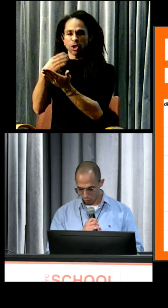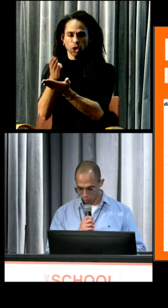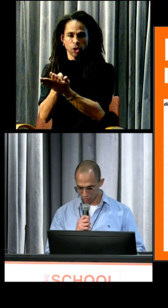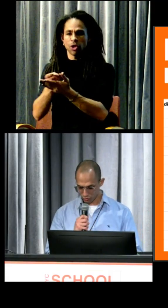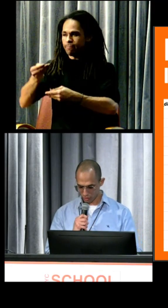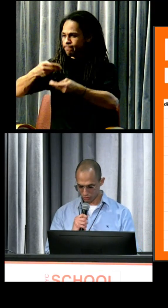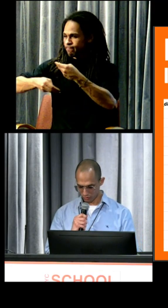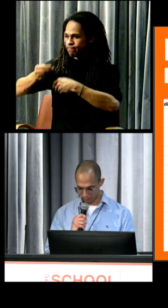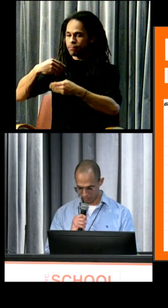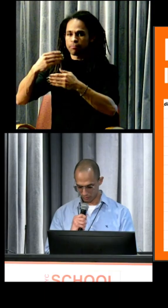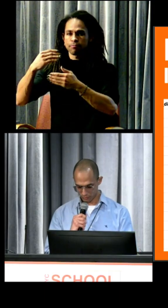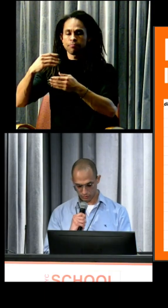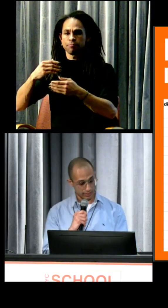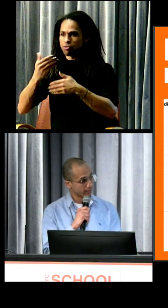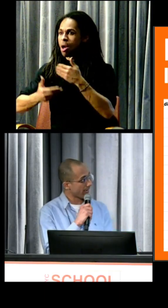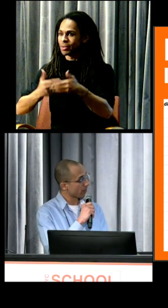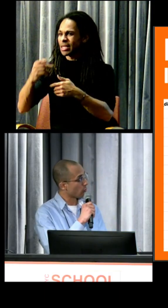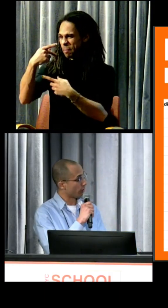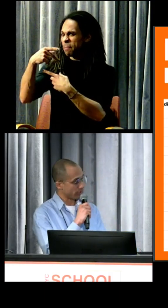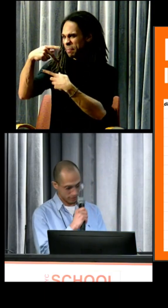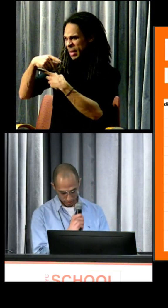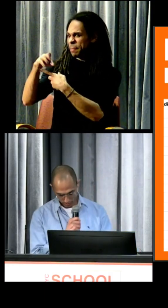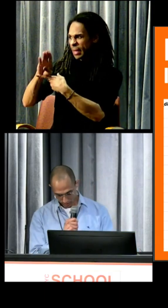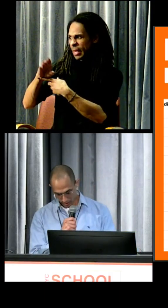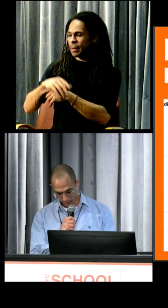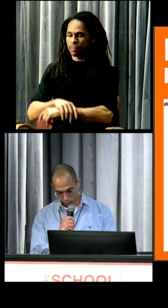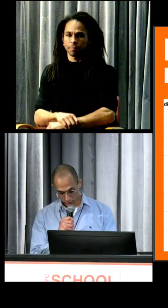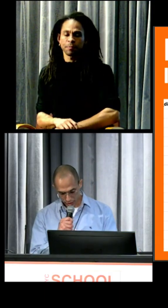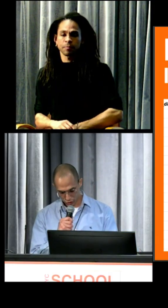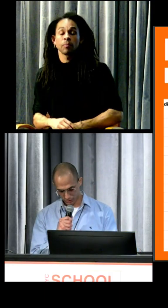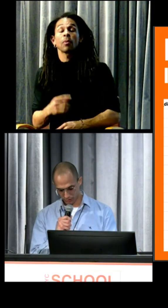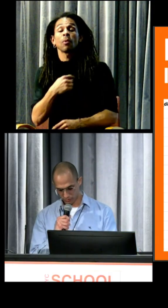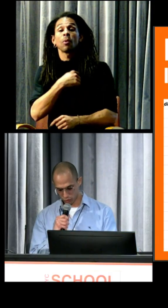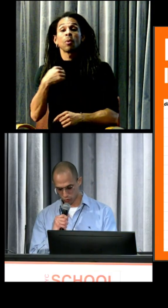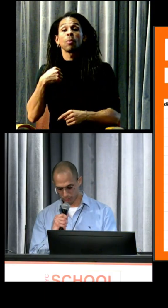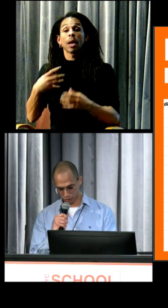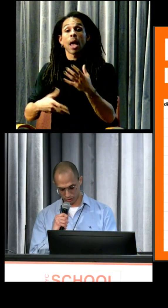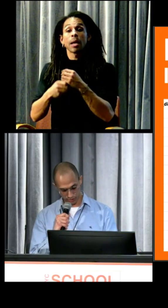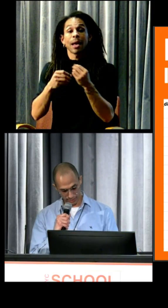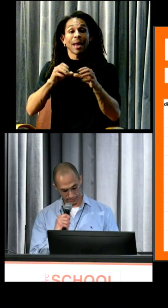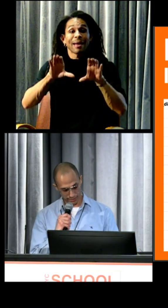So how do you sort of like make sense of that sort of like missing data piece for a neighborhood?